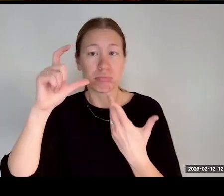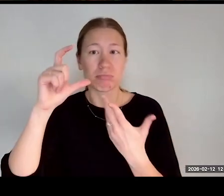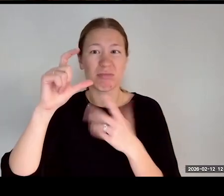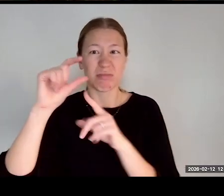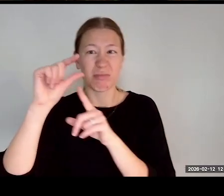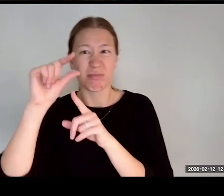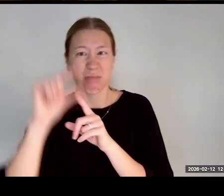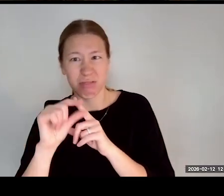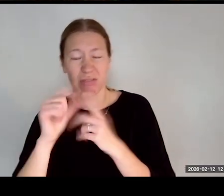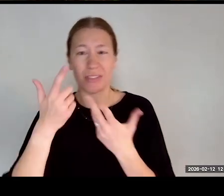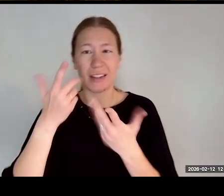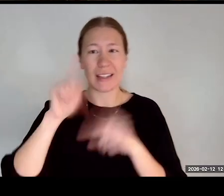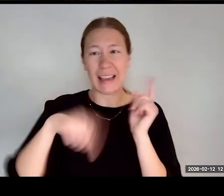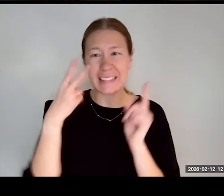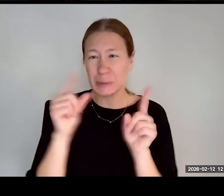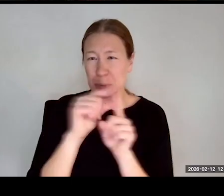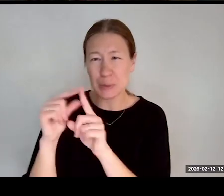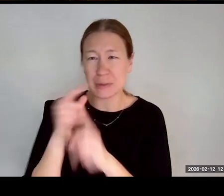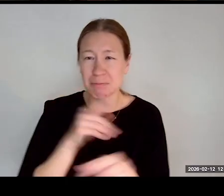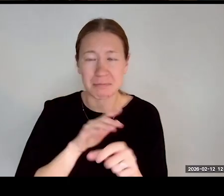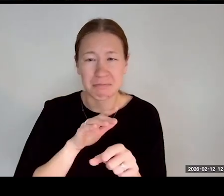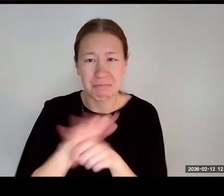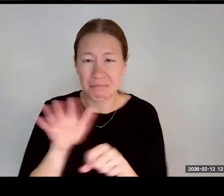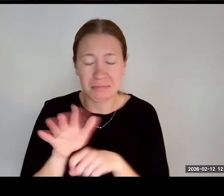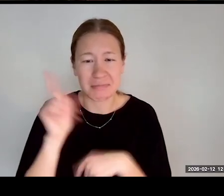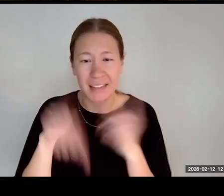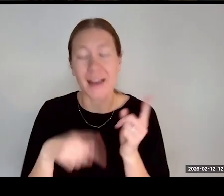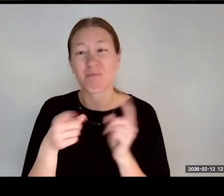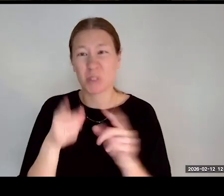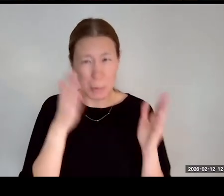If you are planning to post an image behind text, it's really important that you are either darkening